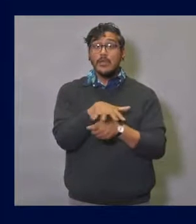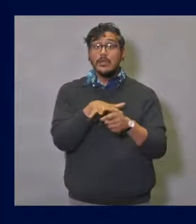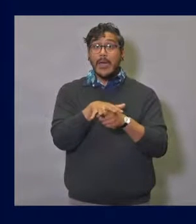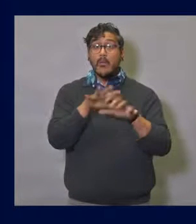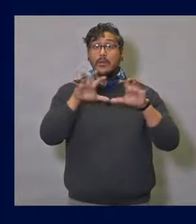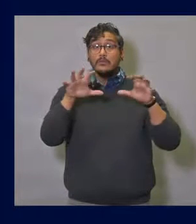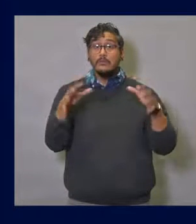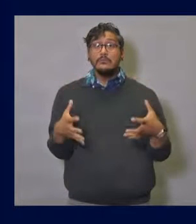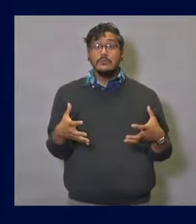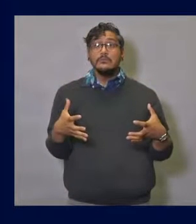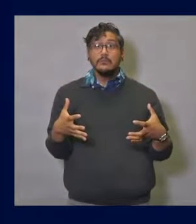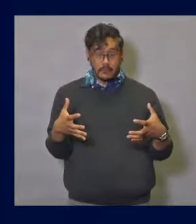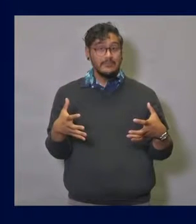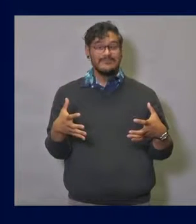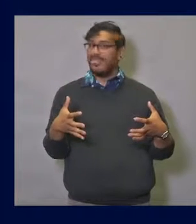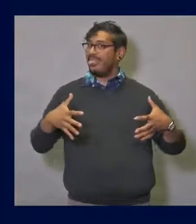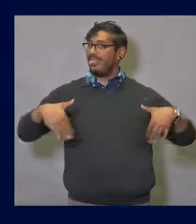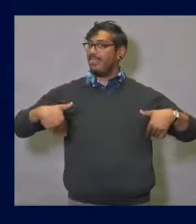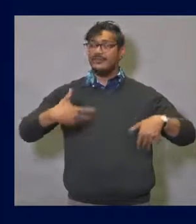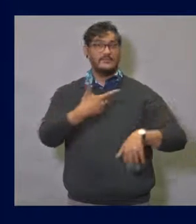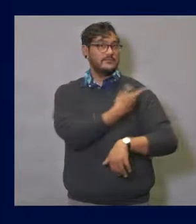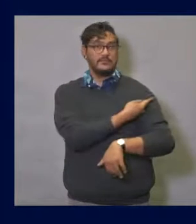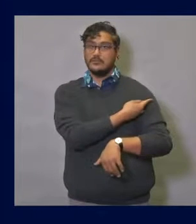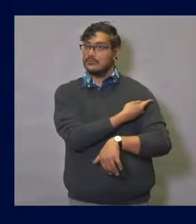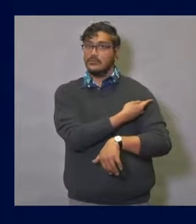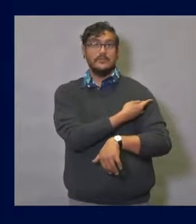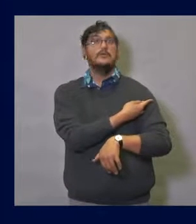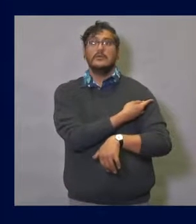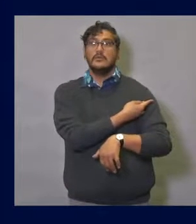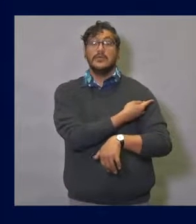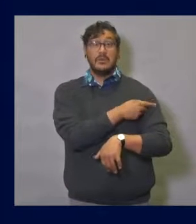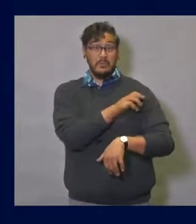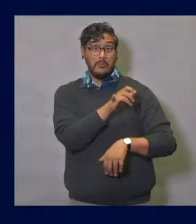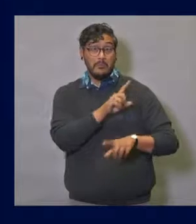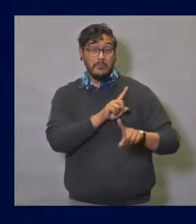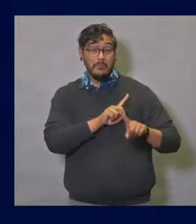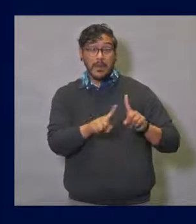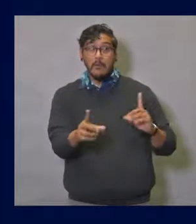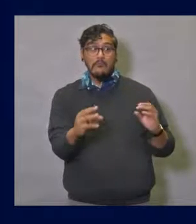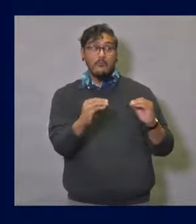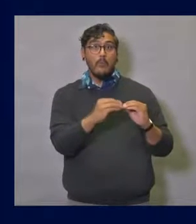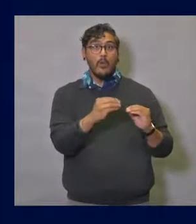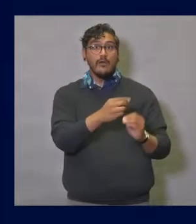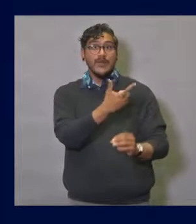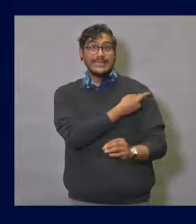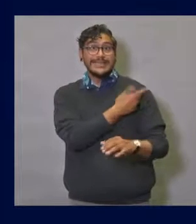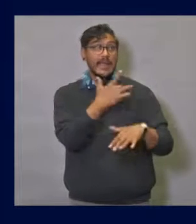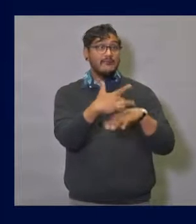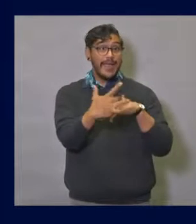YEAR. WHILE THE MAJORITY OF THE LA COUNTY POPULATION HAS NOT YET